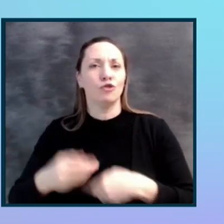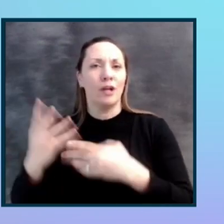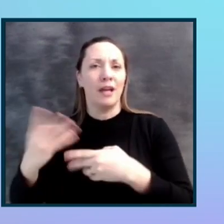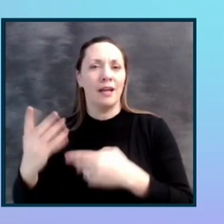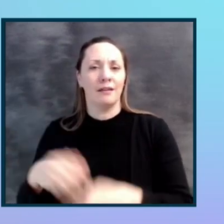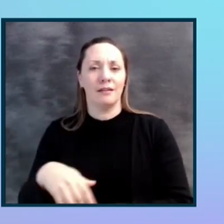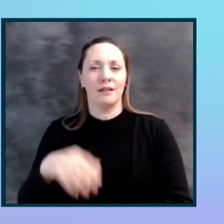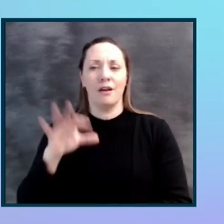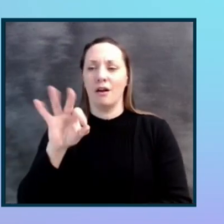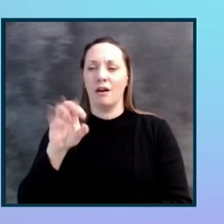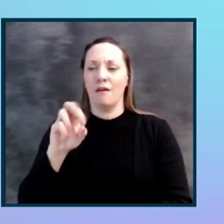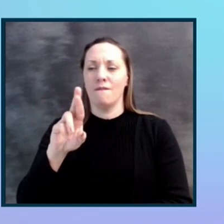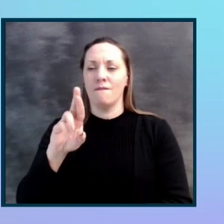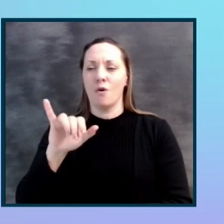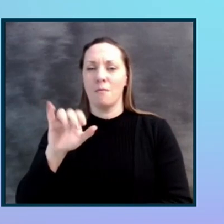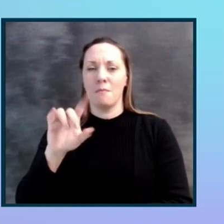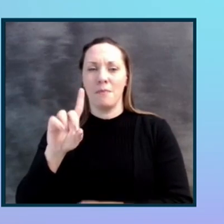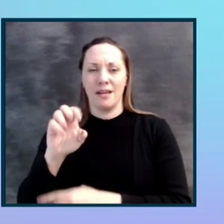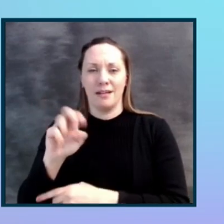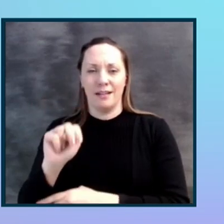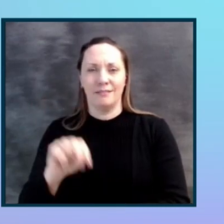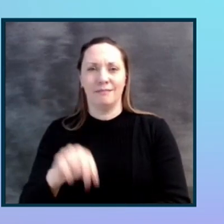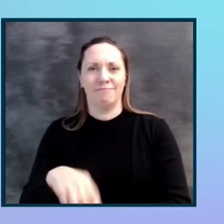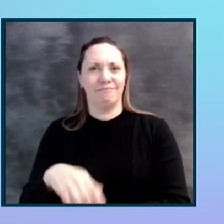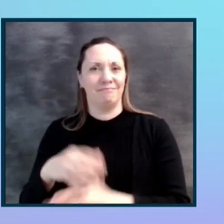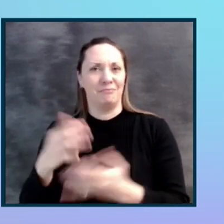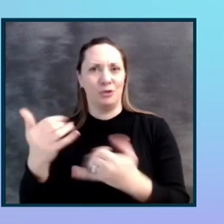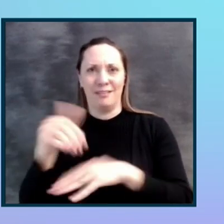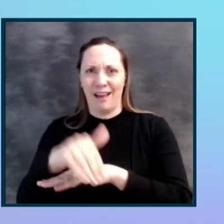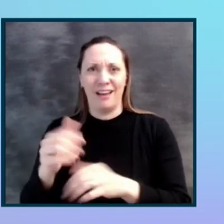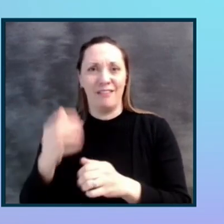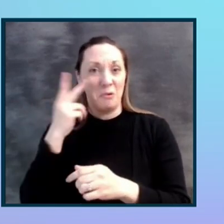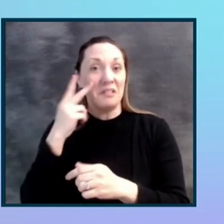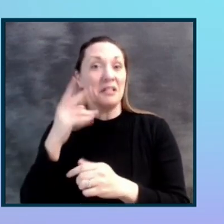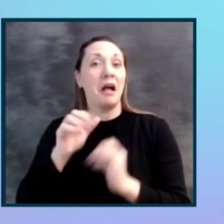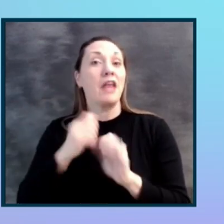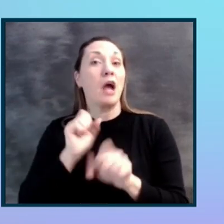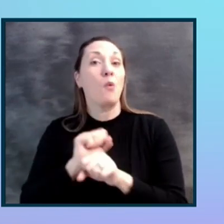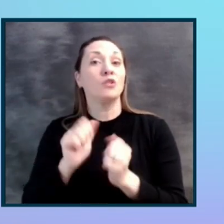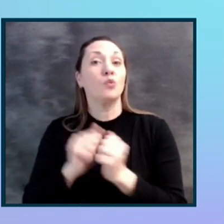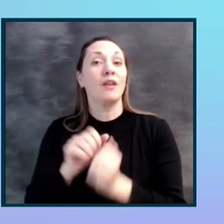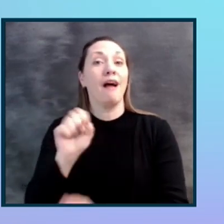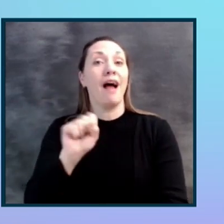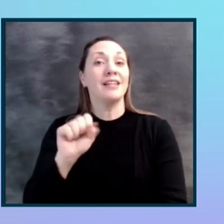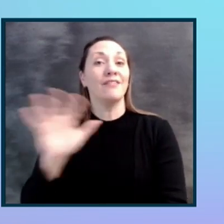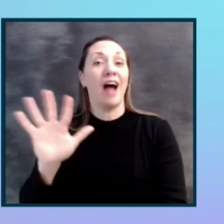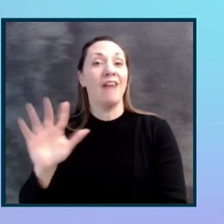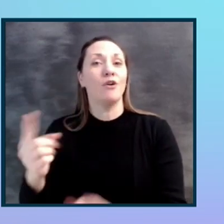So if you wanna see how that works with PS5, then come along at 7:00 PM, GMT.